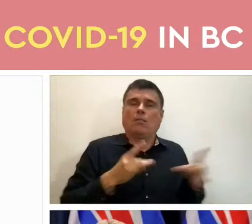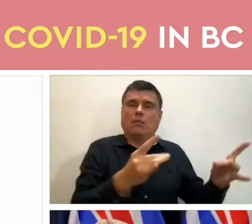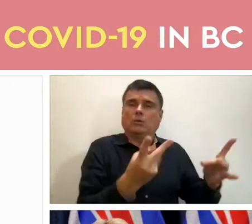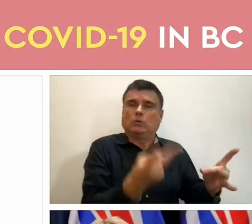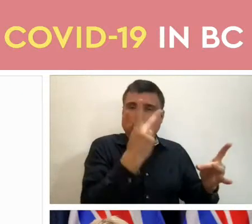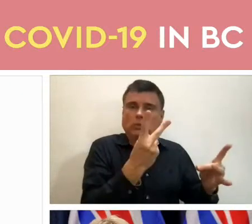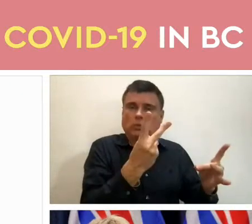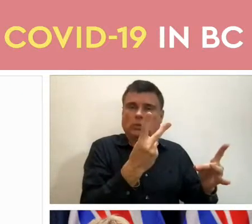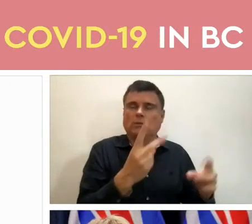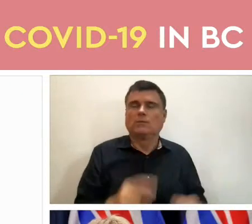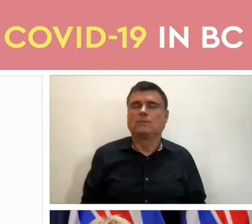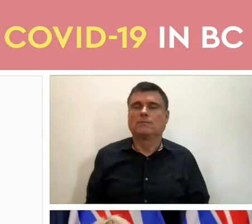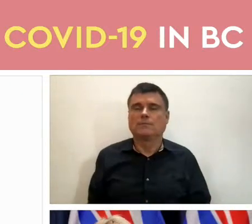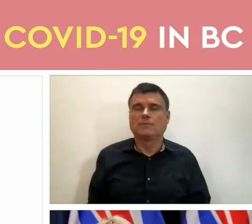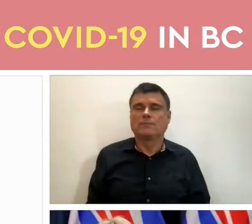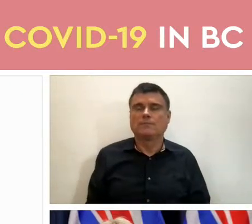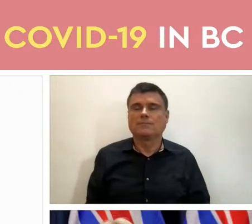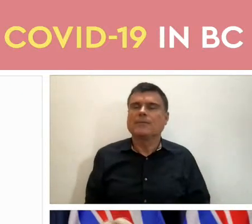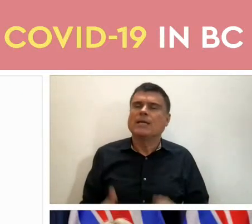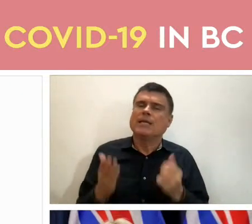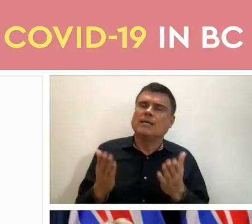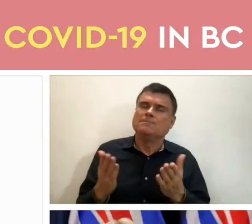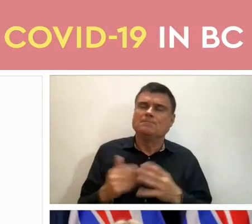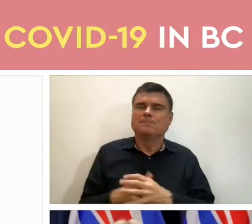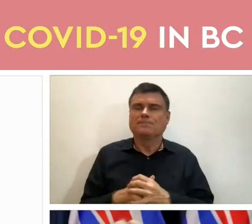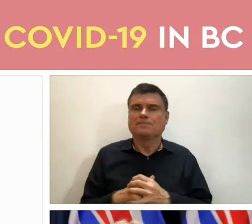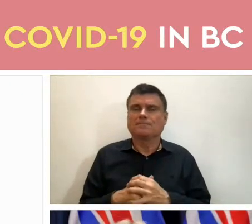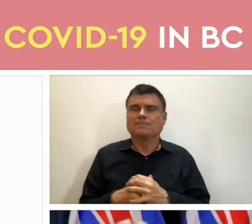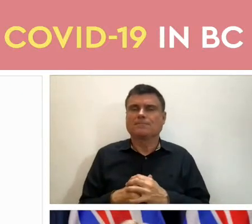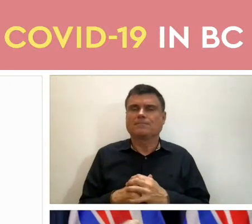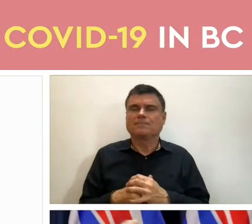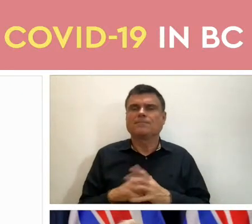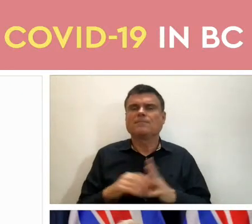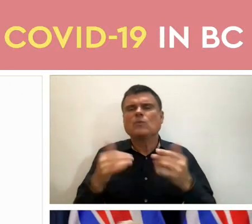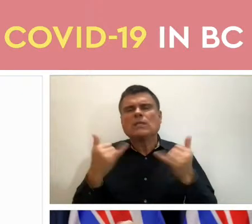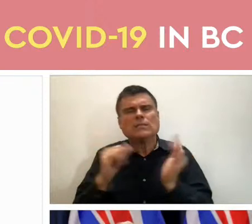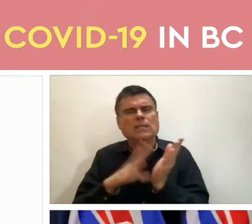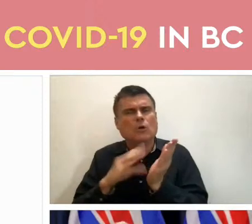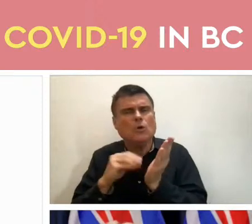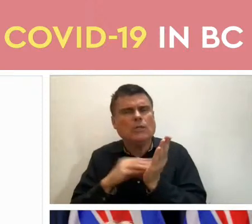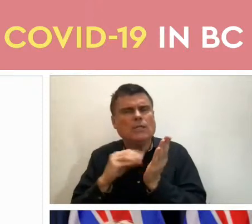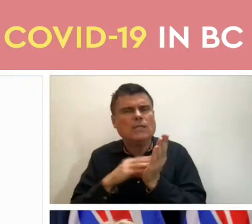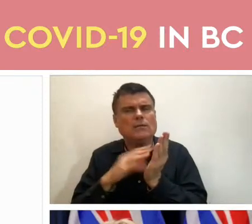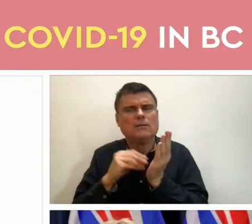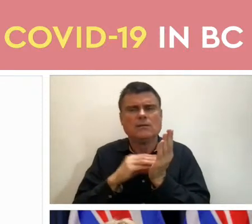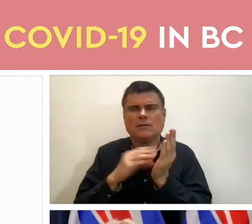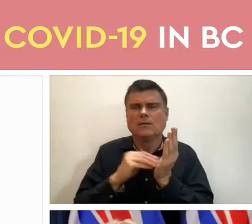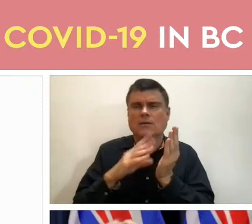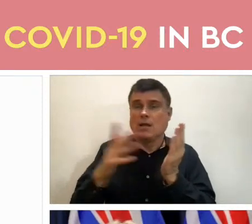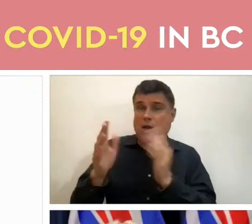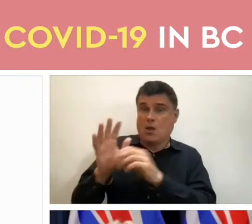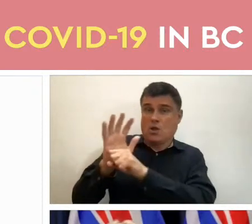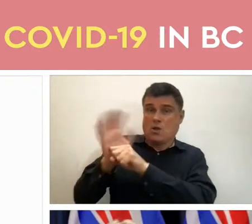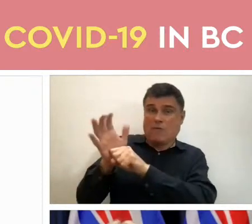and -- we are learning about this virus after two years, almost two years, and we know